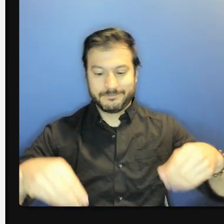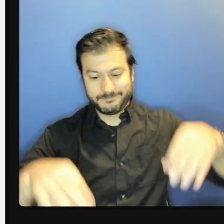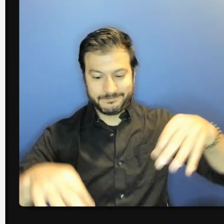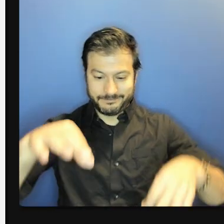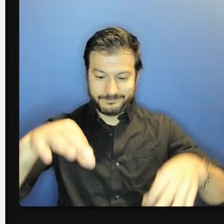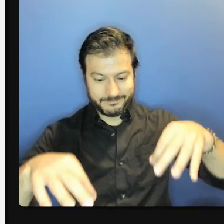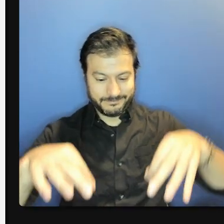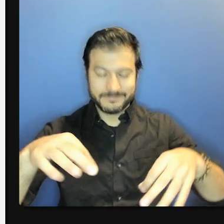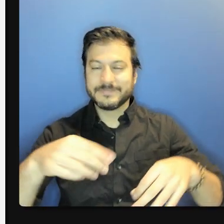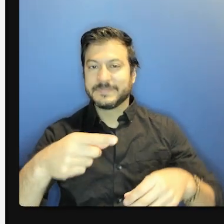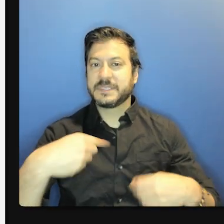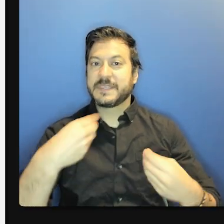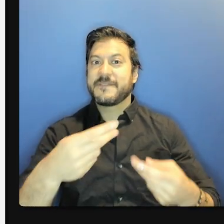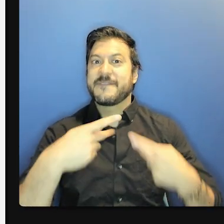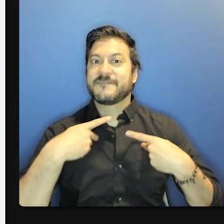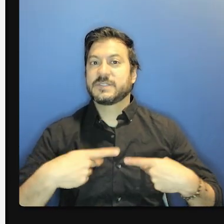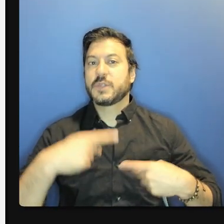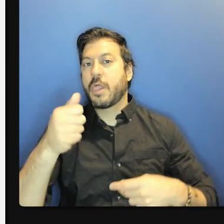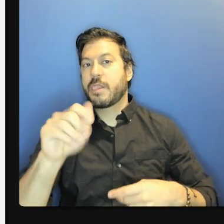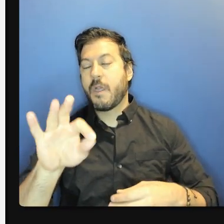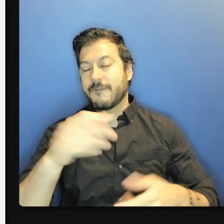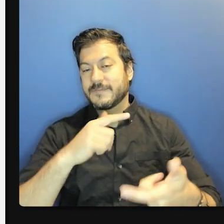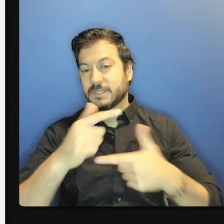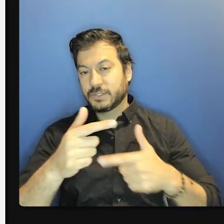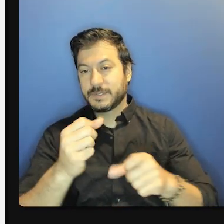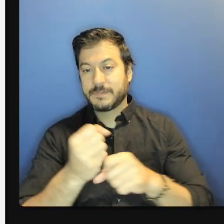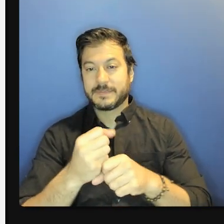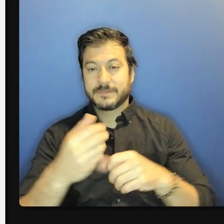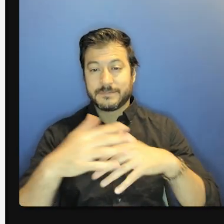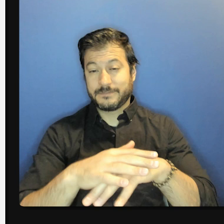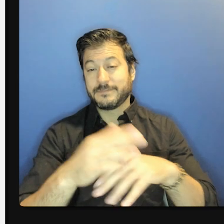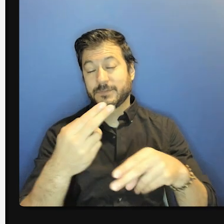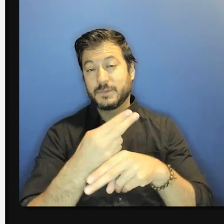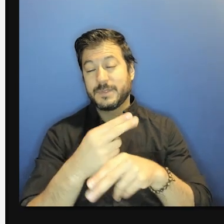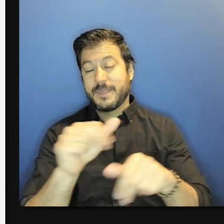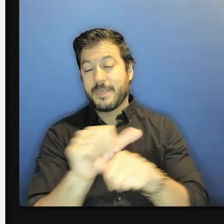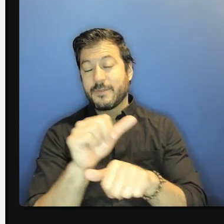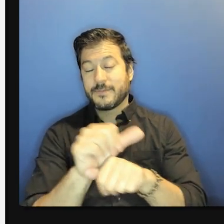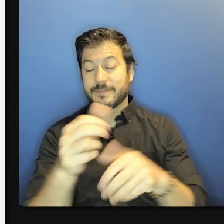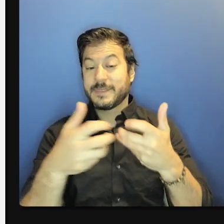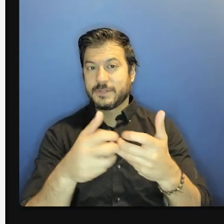The animation engine defines the physical laws of action. By interpolating frames with easing algorithms,